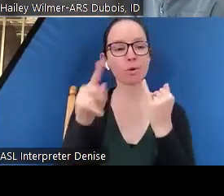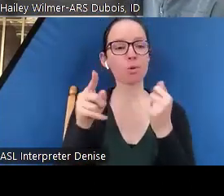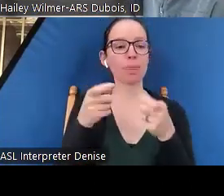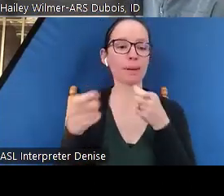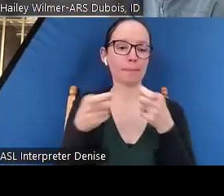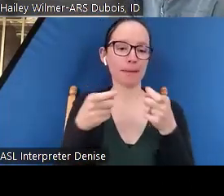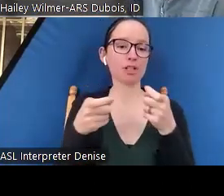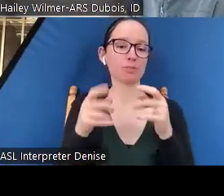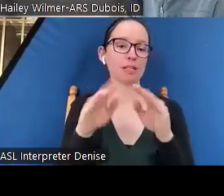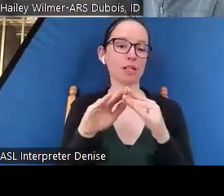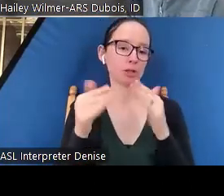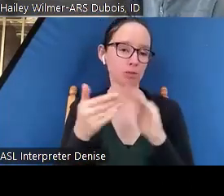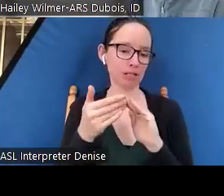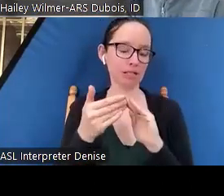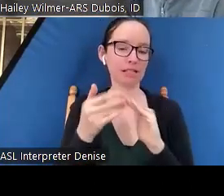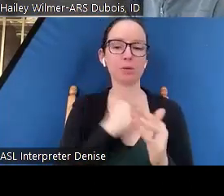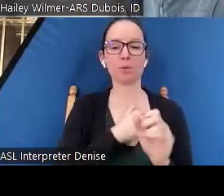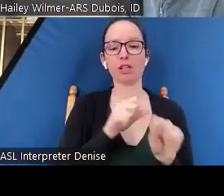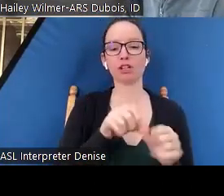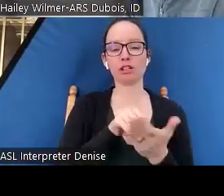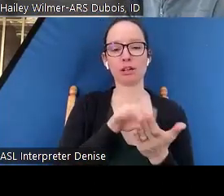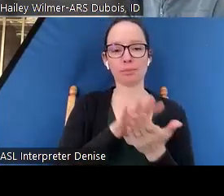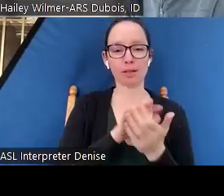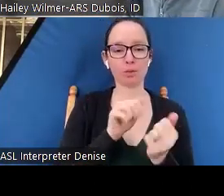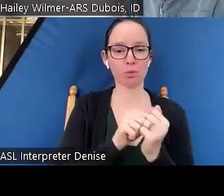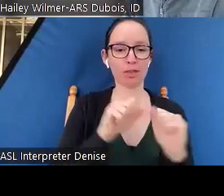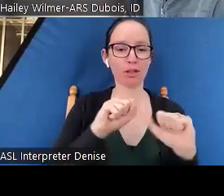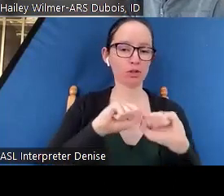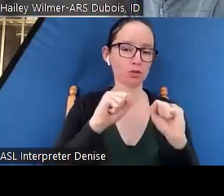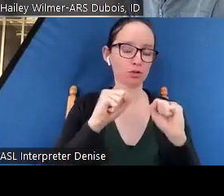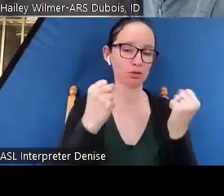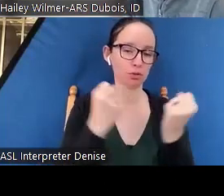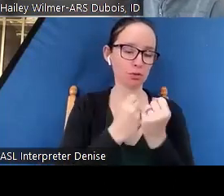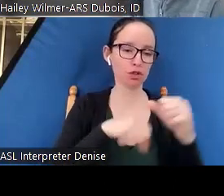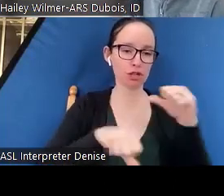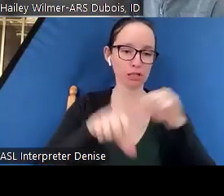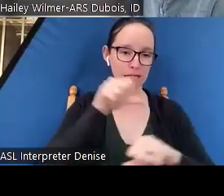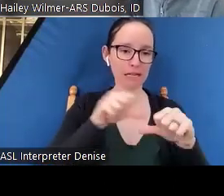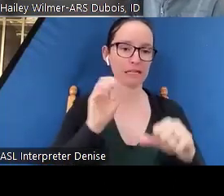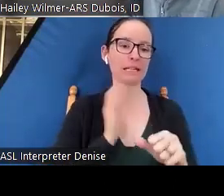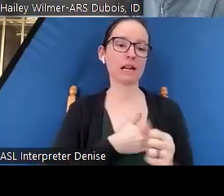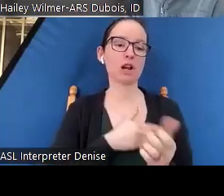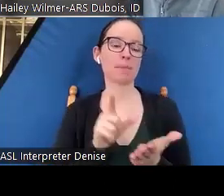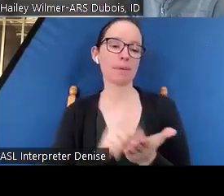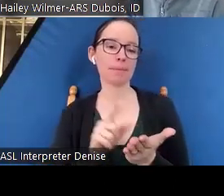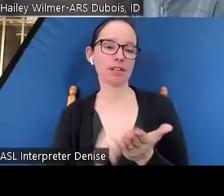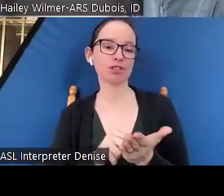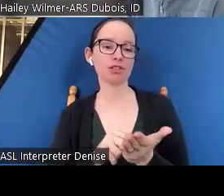social science and also through our our publication of Biophysical Research and Animal and Rangeland Science.